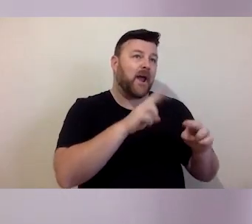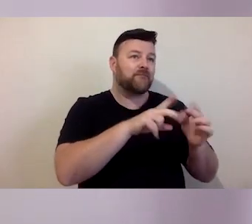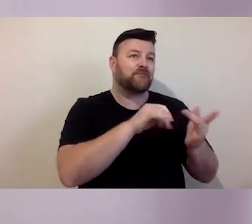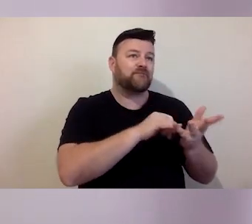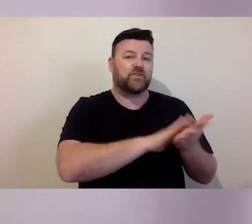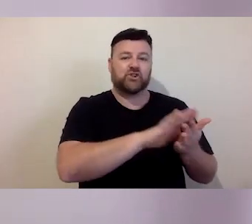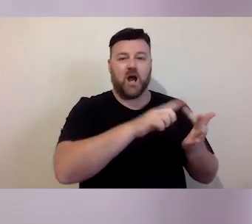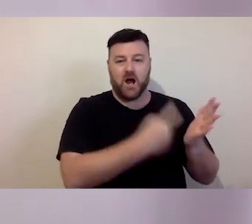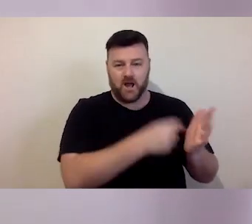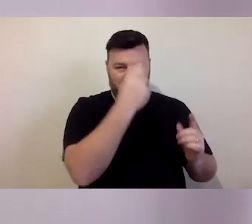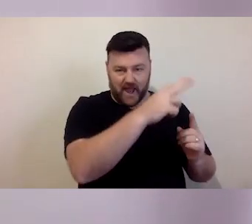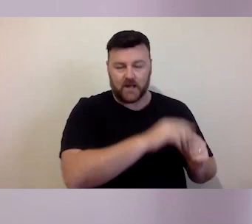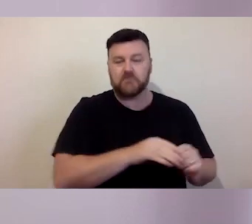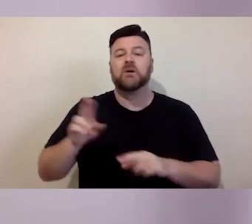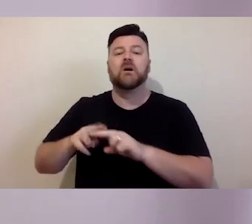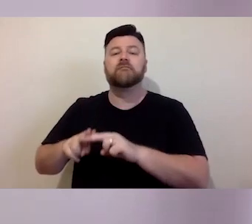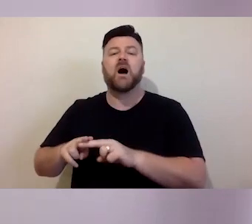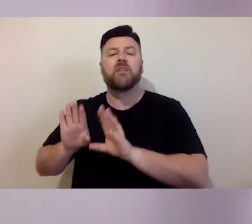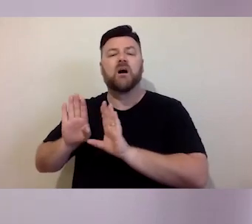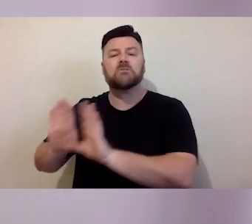From finedal, -- Fingal, Tweed Heads, and